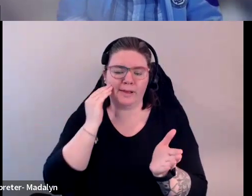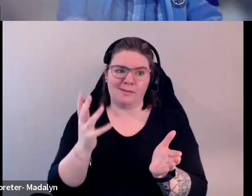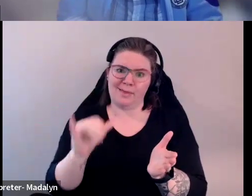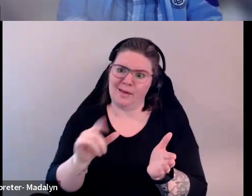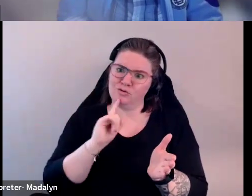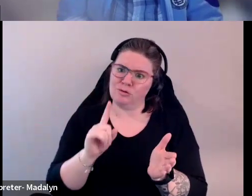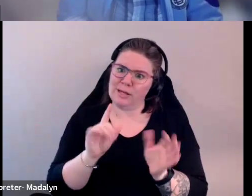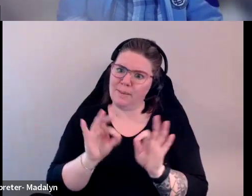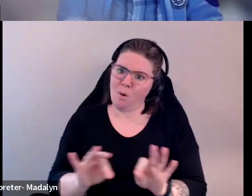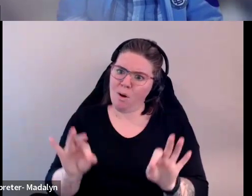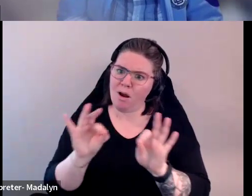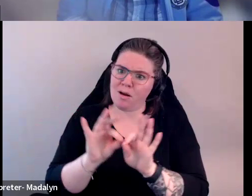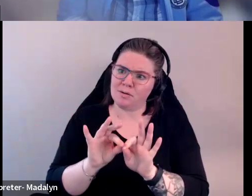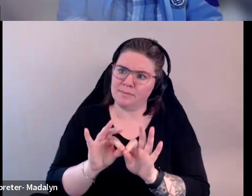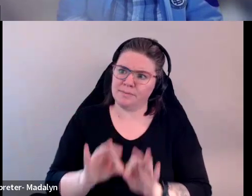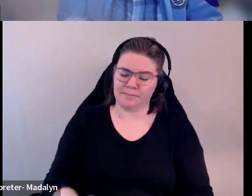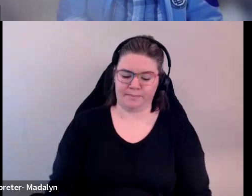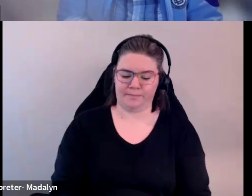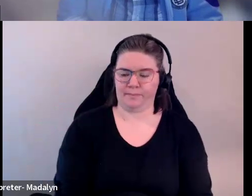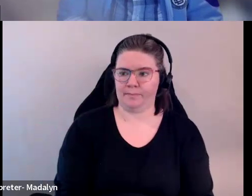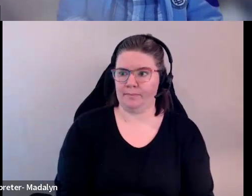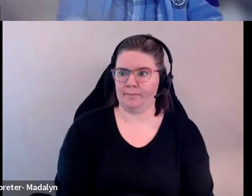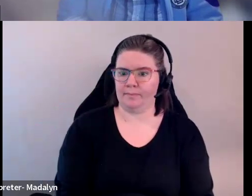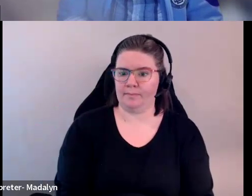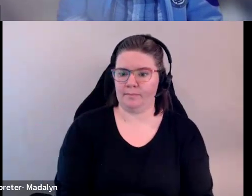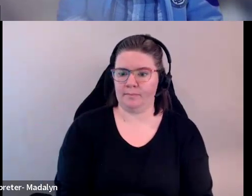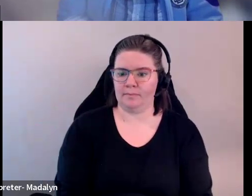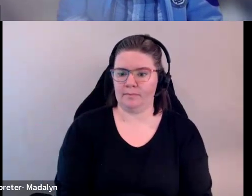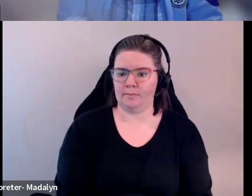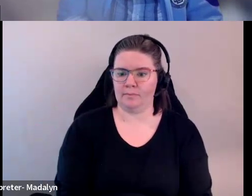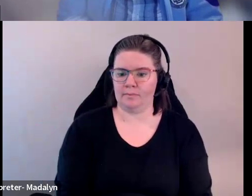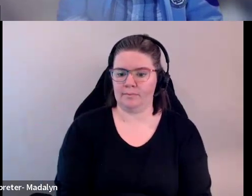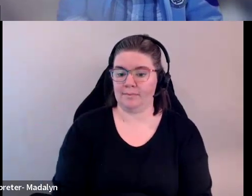Don Dew: Absolutely Don Dew: of food. Don Dew: Tom Olen has joined us. Hi, Tom!